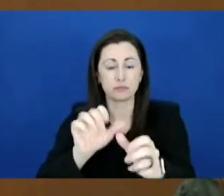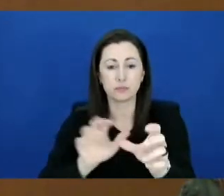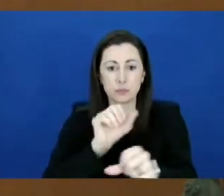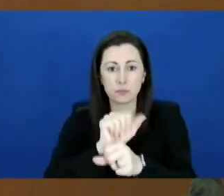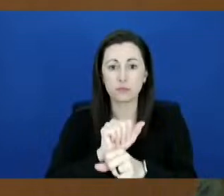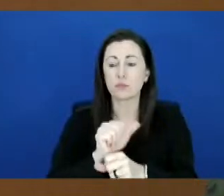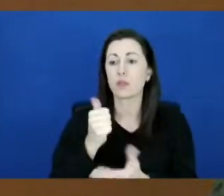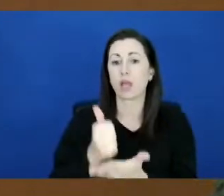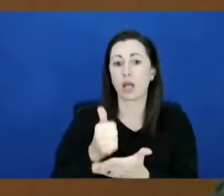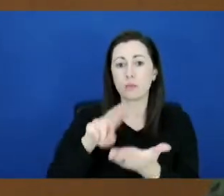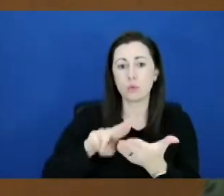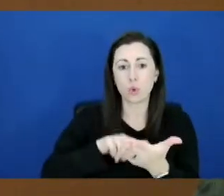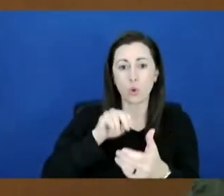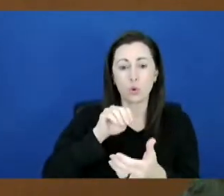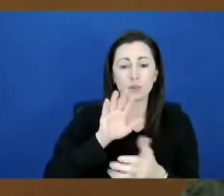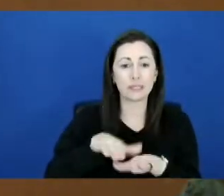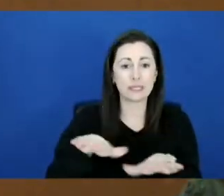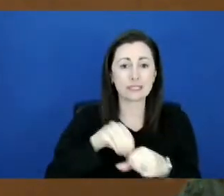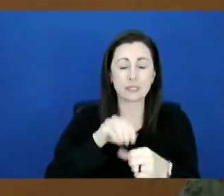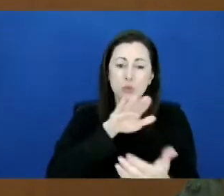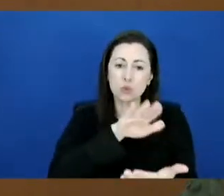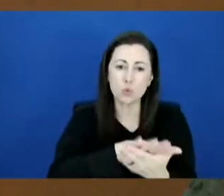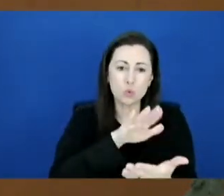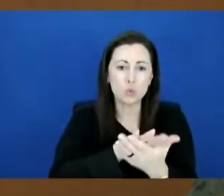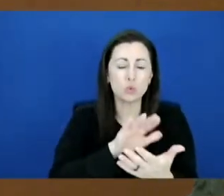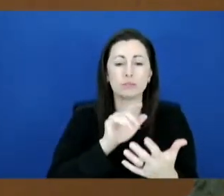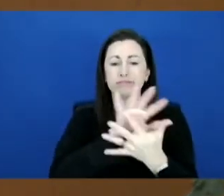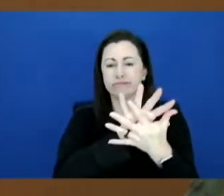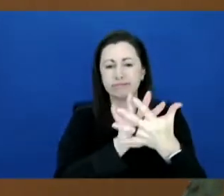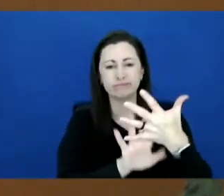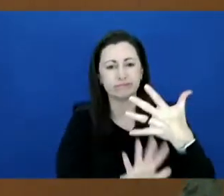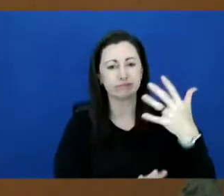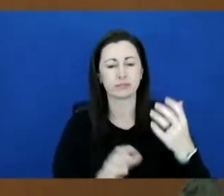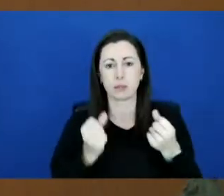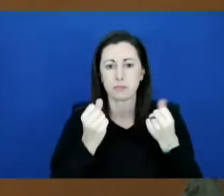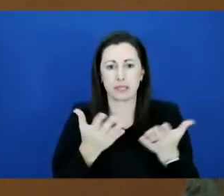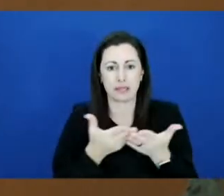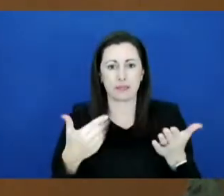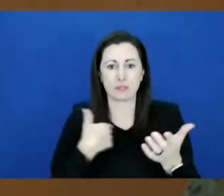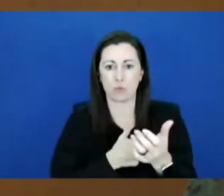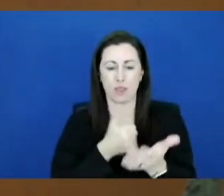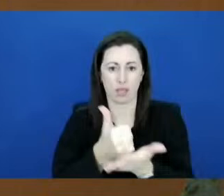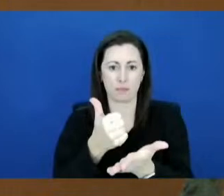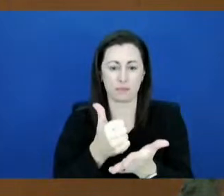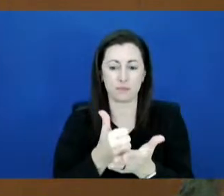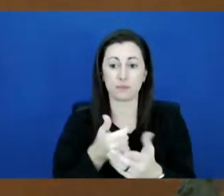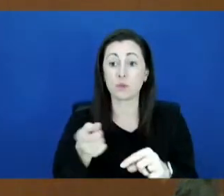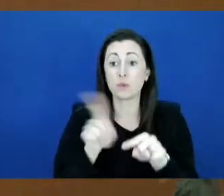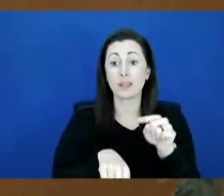WE ASSIST WITH TRANSLATING DOCUMENTS, HELPING ENROLL THEIR